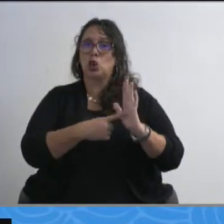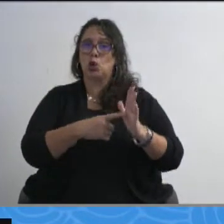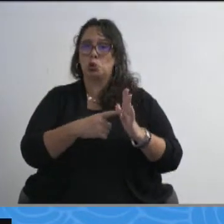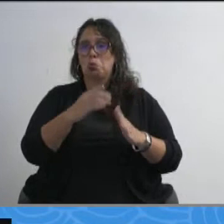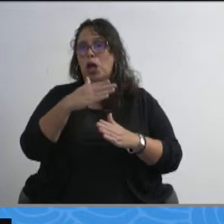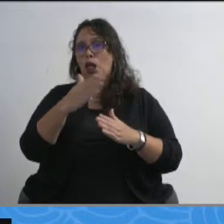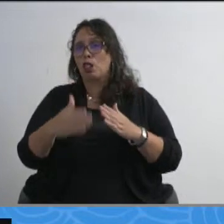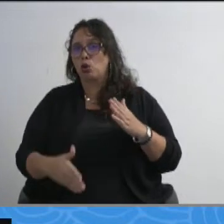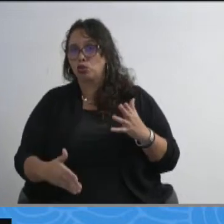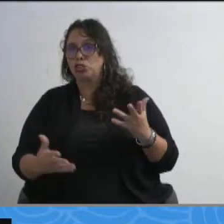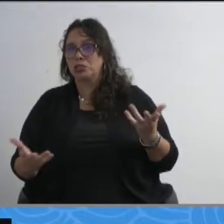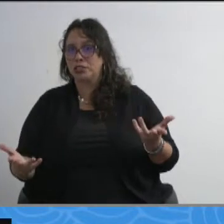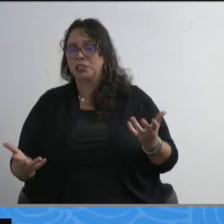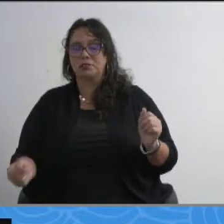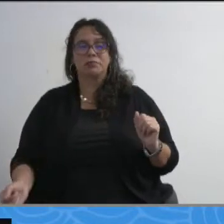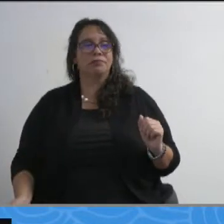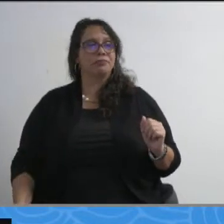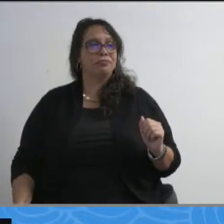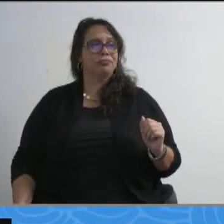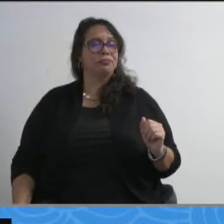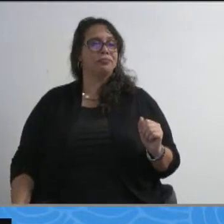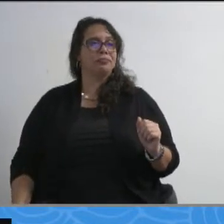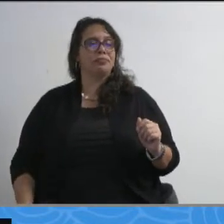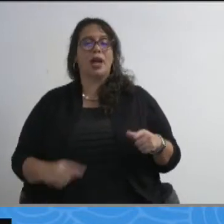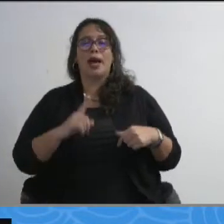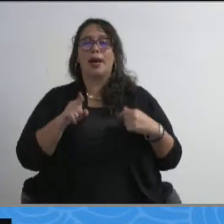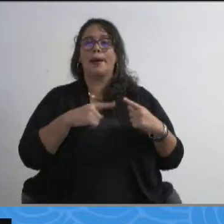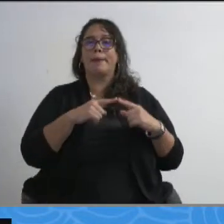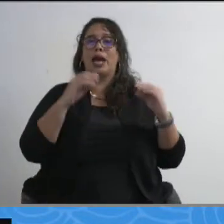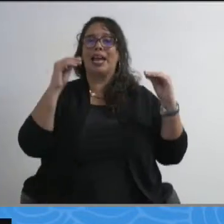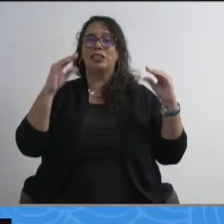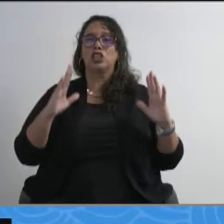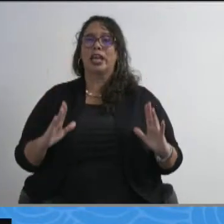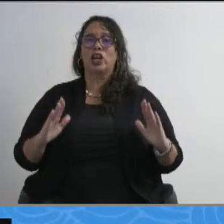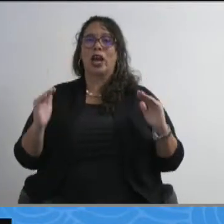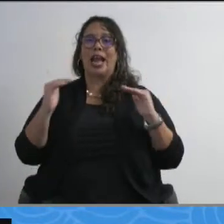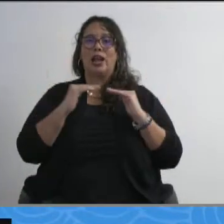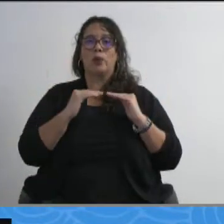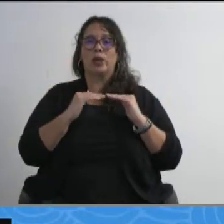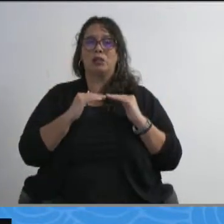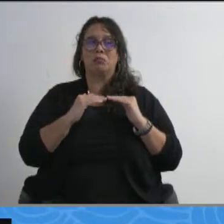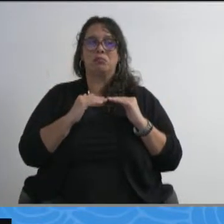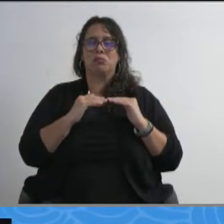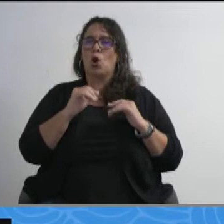that we're making regarding educator equity. We currently don't have significant disparities